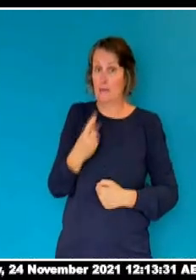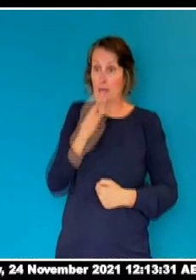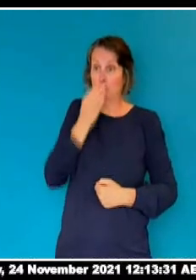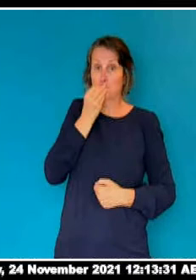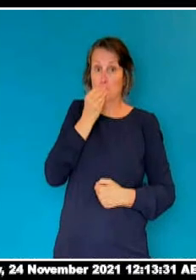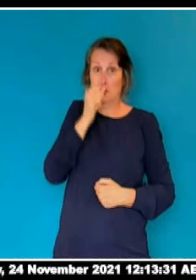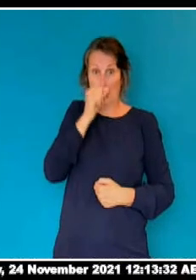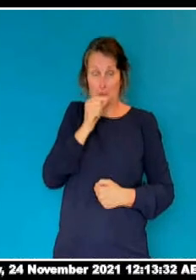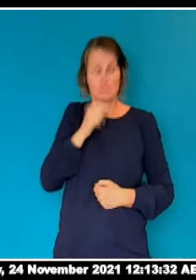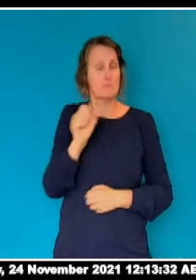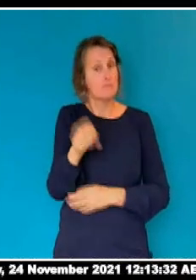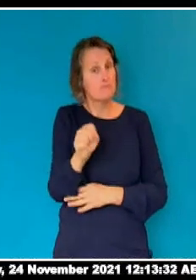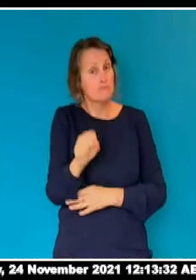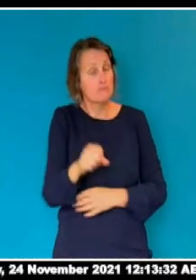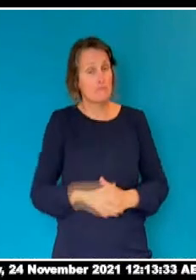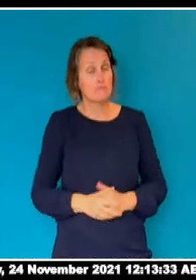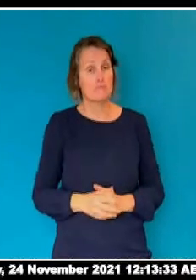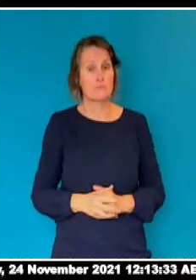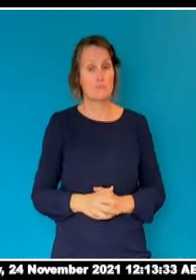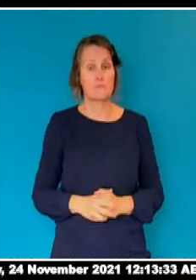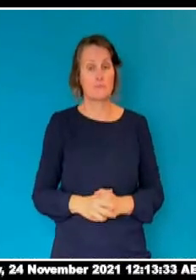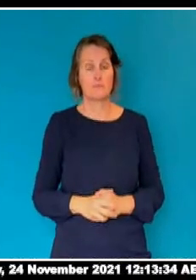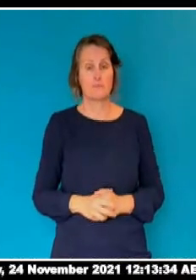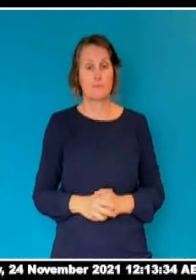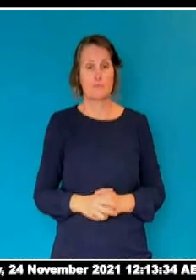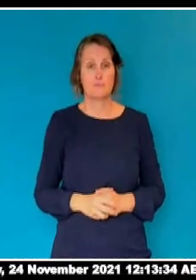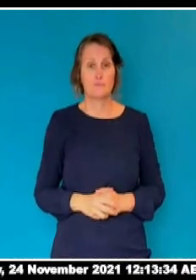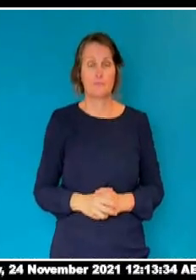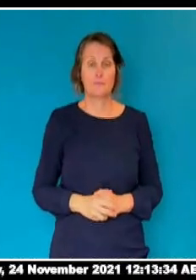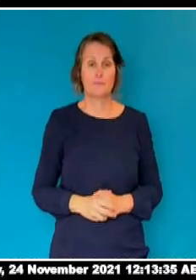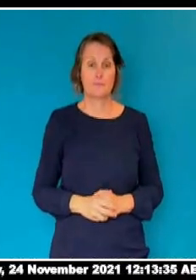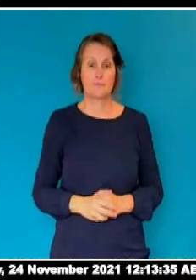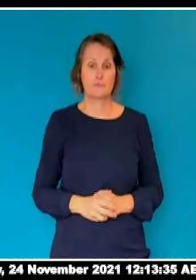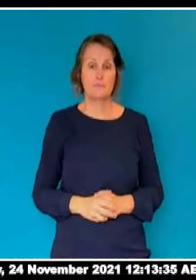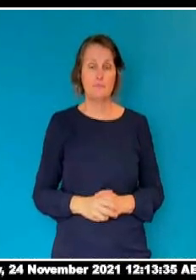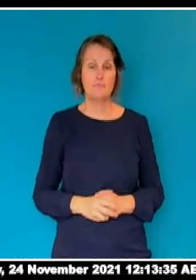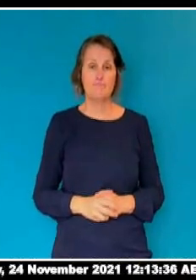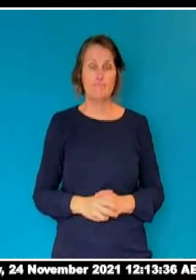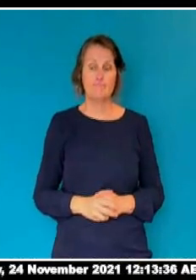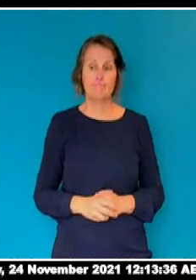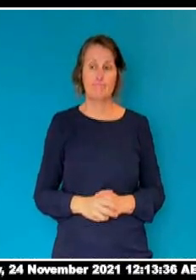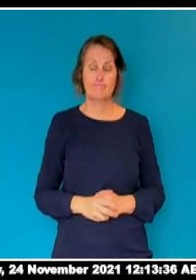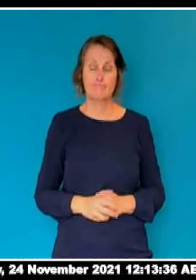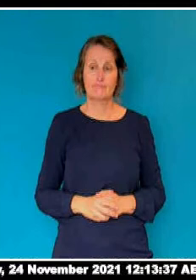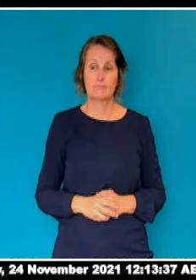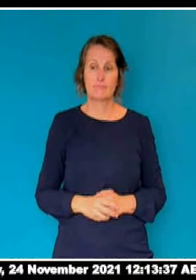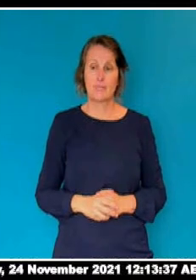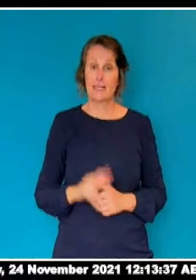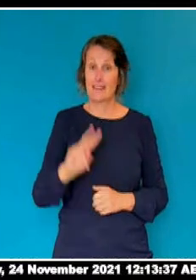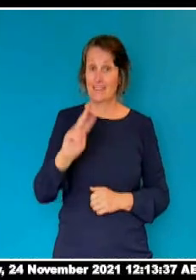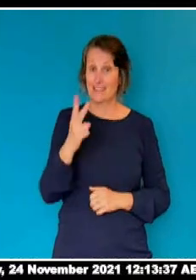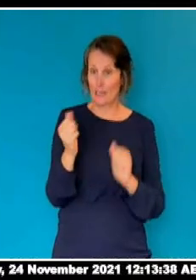The second document --- Tab 7B, Commissioners